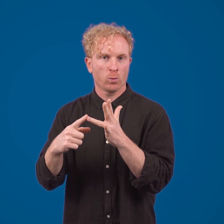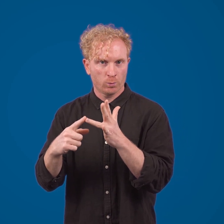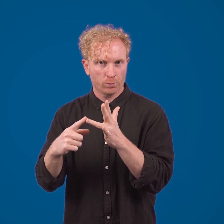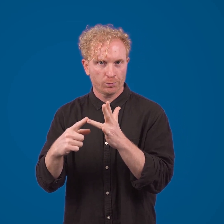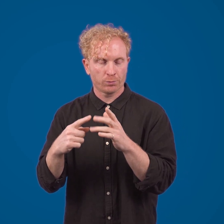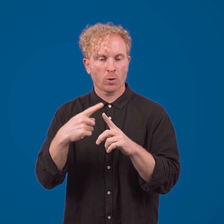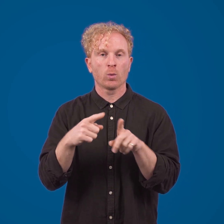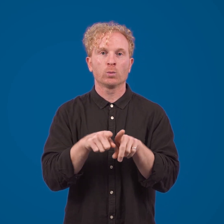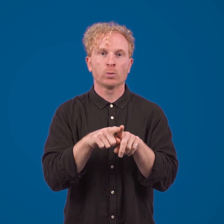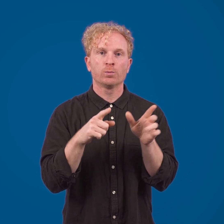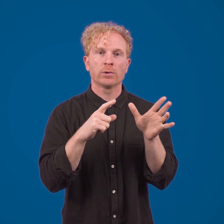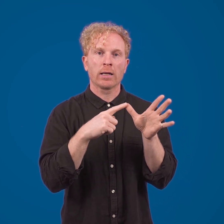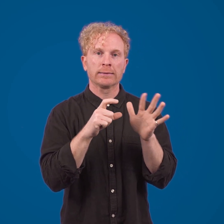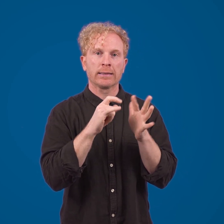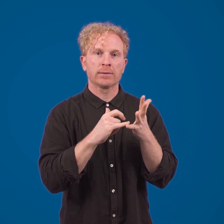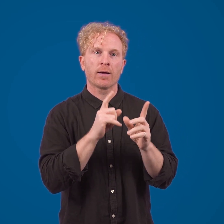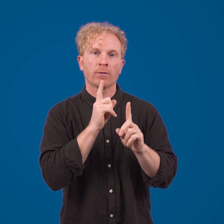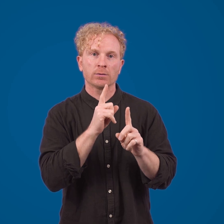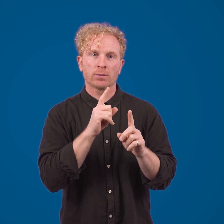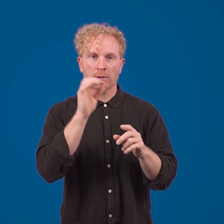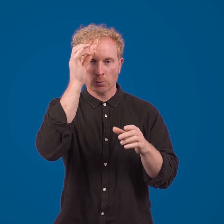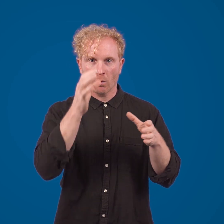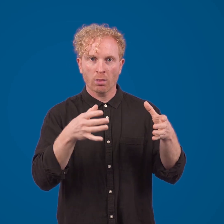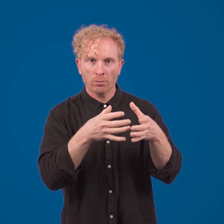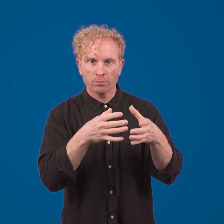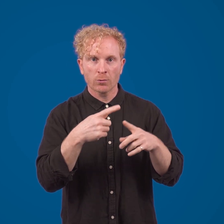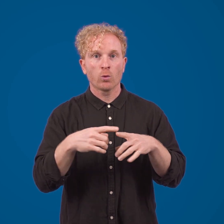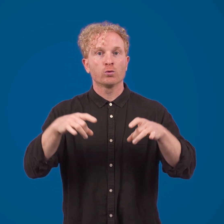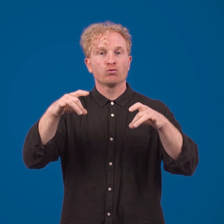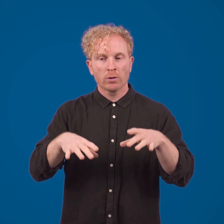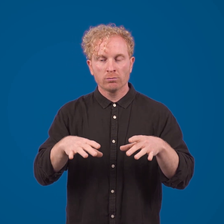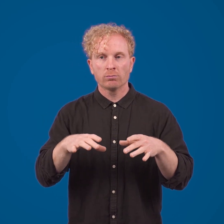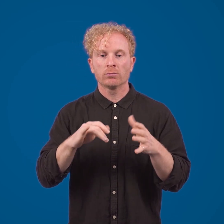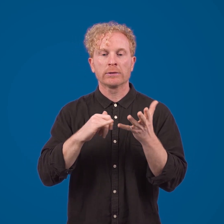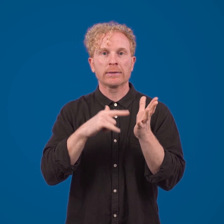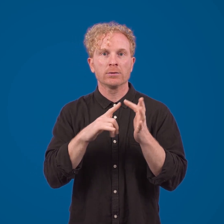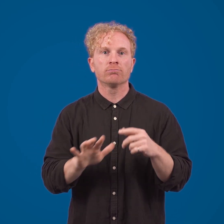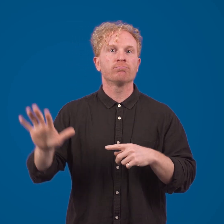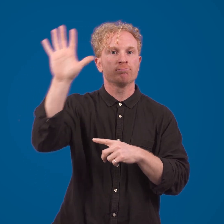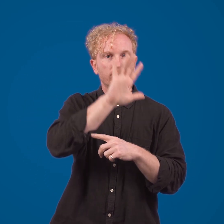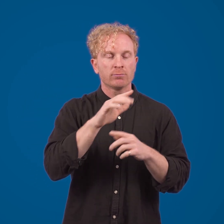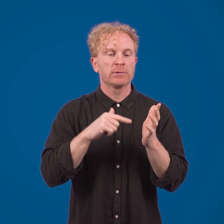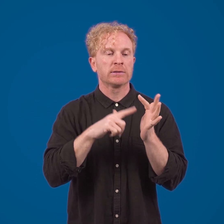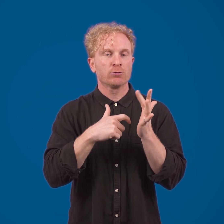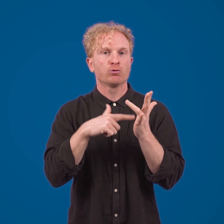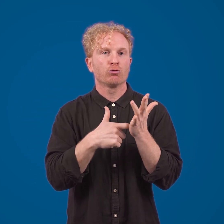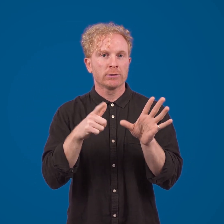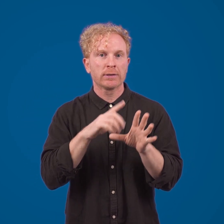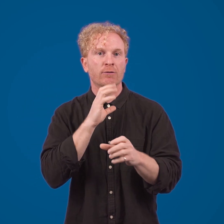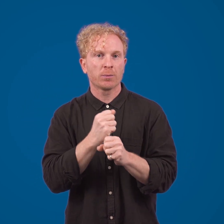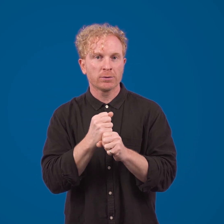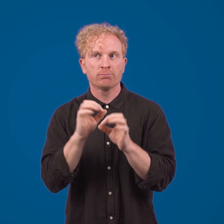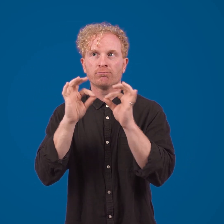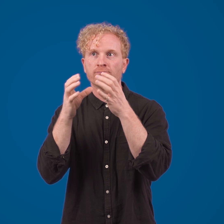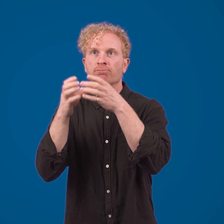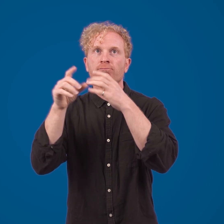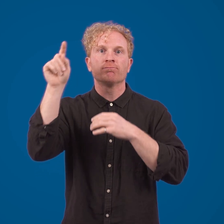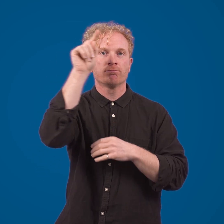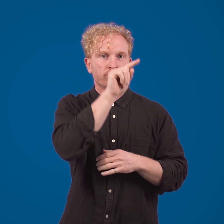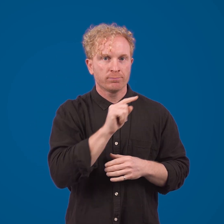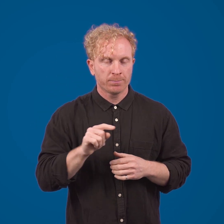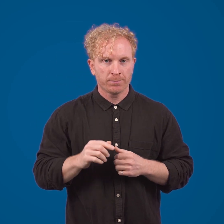the ADS Advisory Council and Australian, state and territory government agencies.